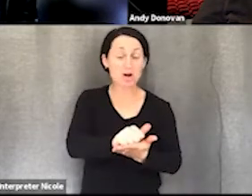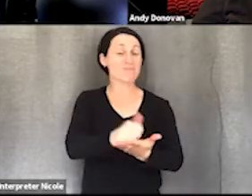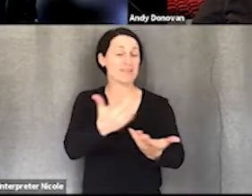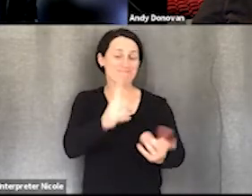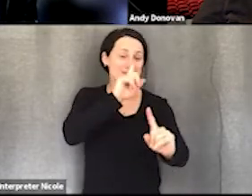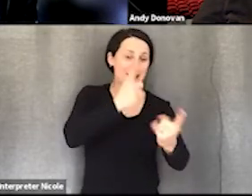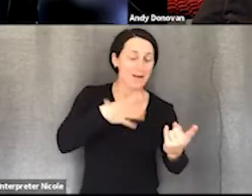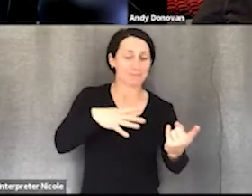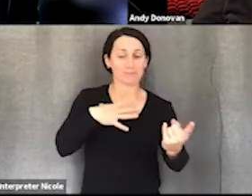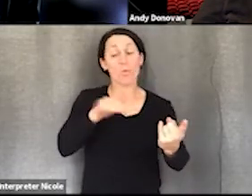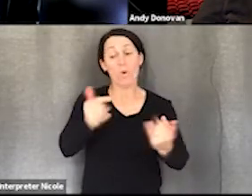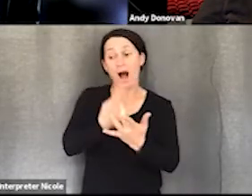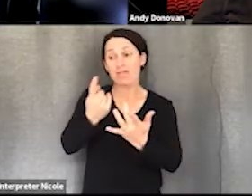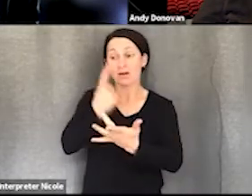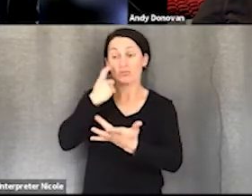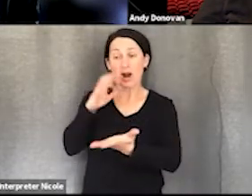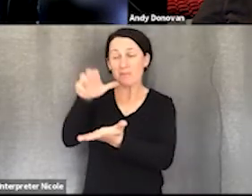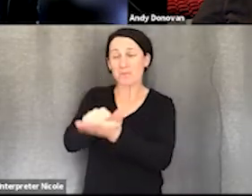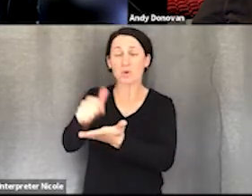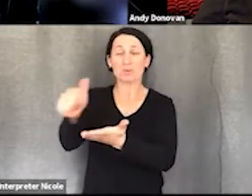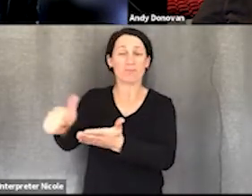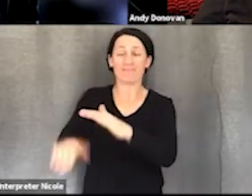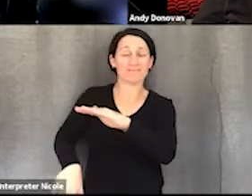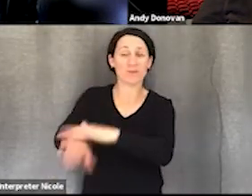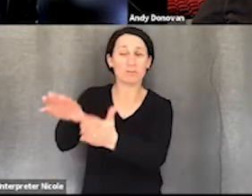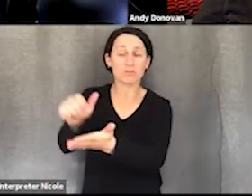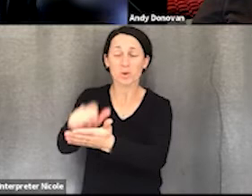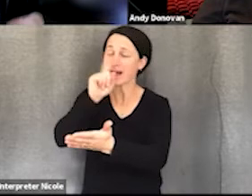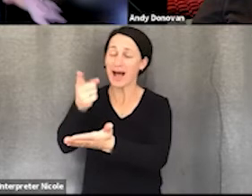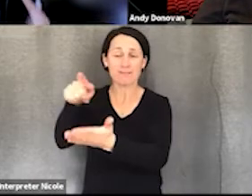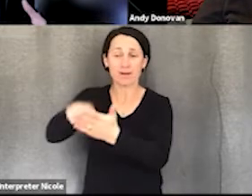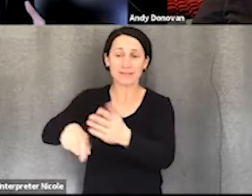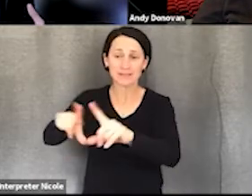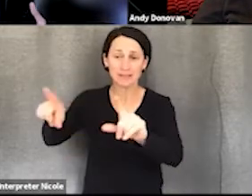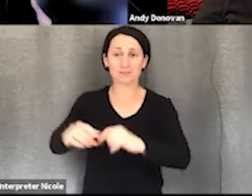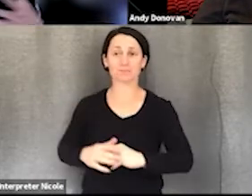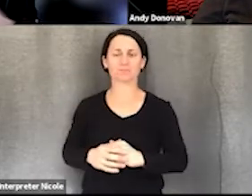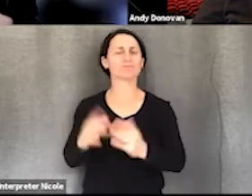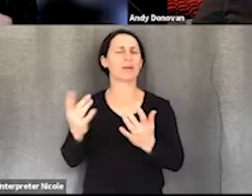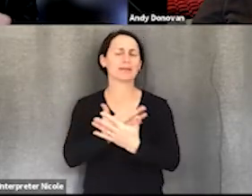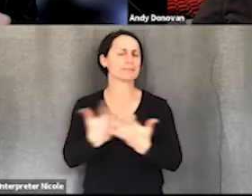Most metropolitan areas and for other financial reasons. There is a bunch of other reasons that you can read about